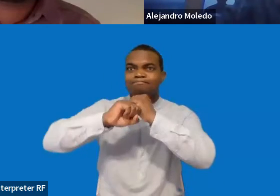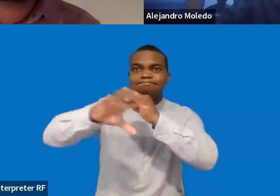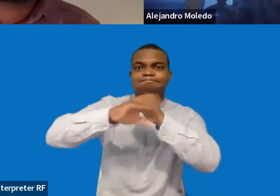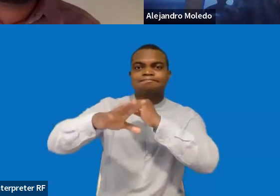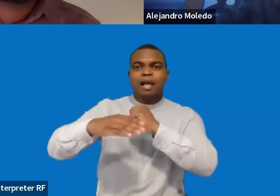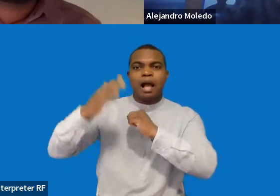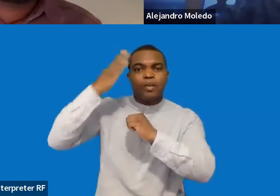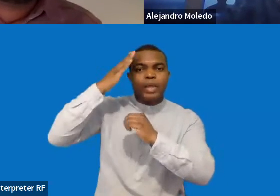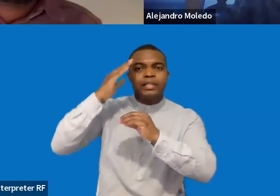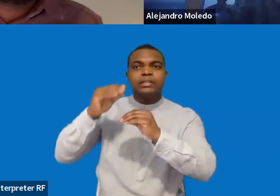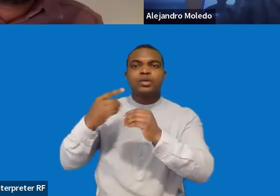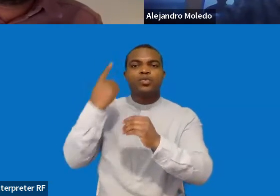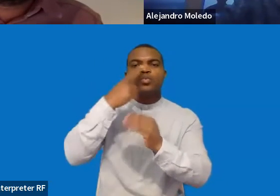and coordinating a campaign